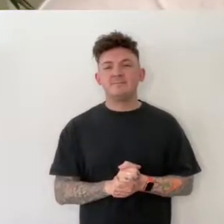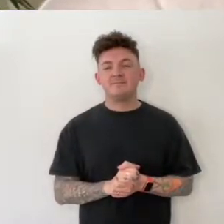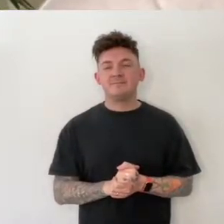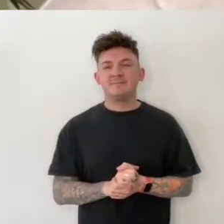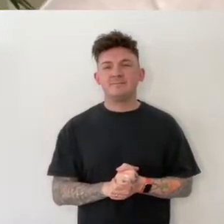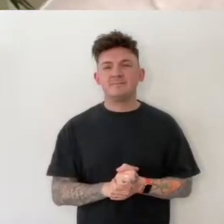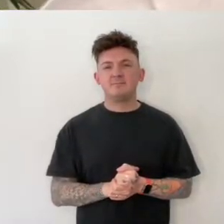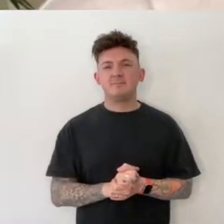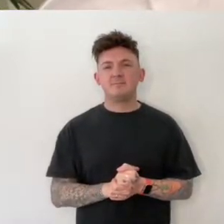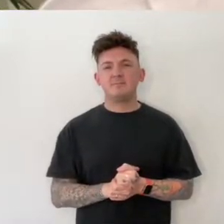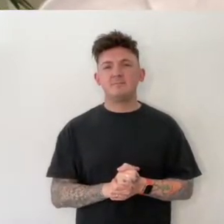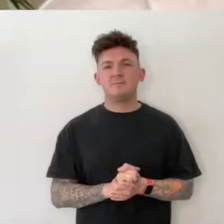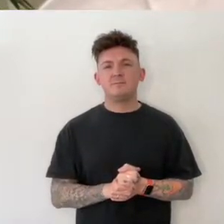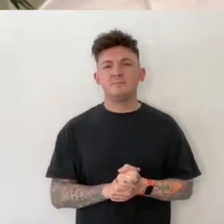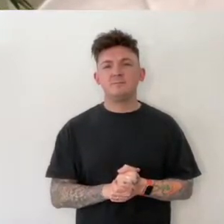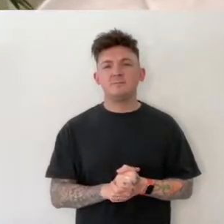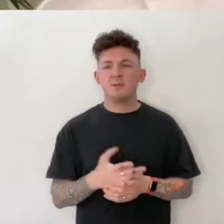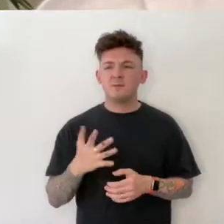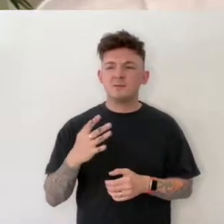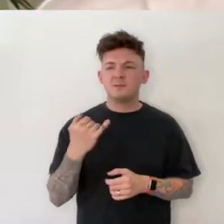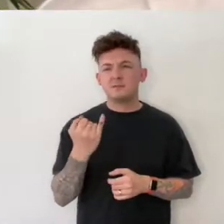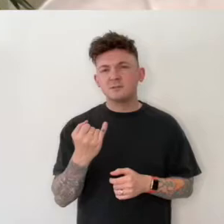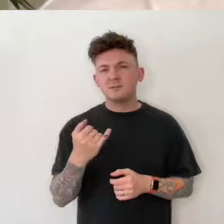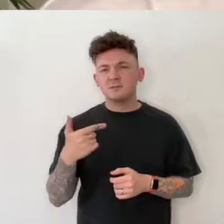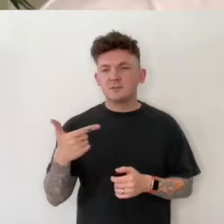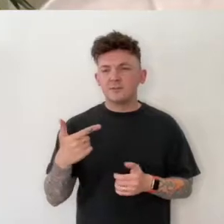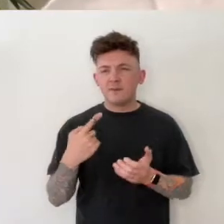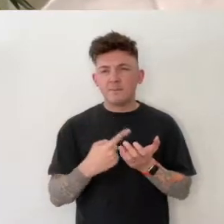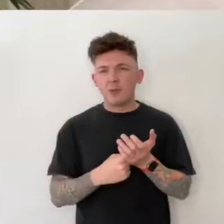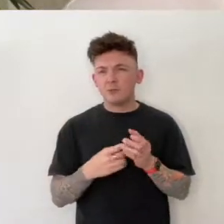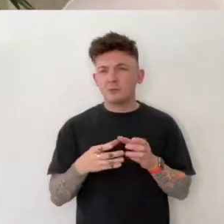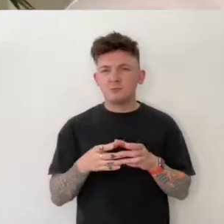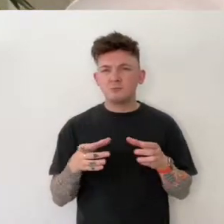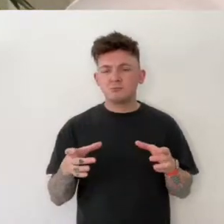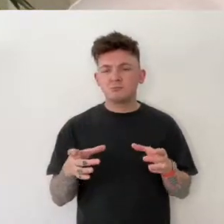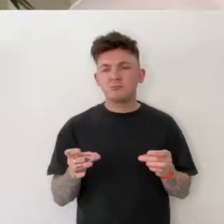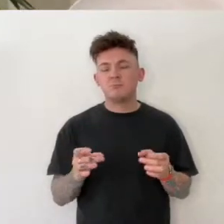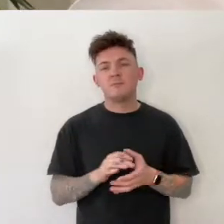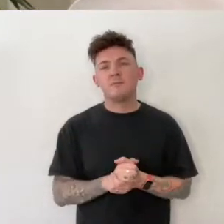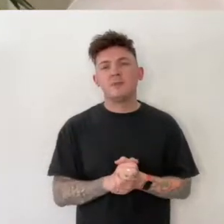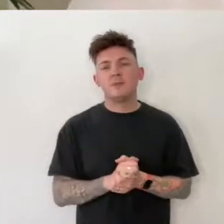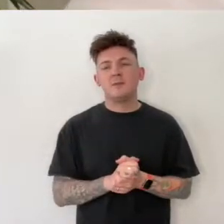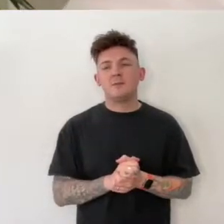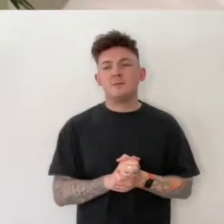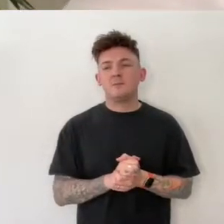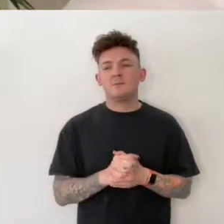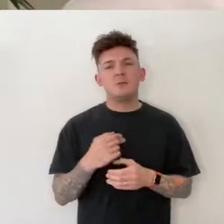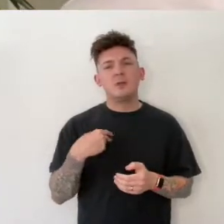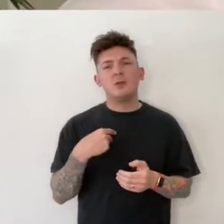it was about six or seven pounds for that and what i do is i tend to use the the lighter